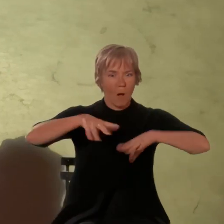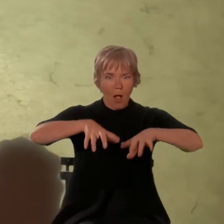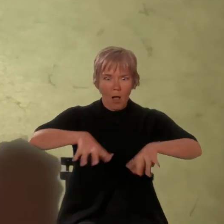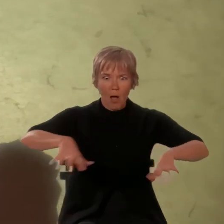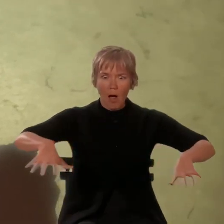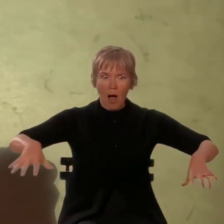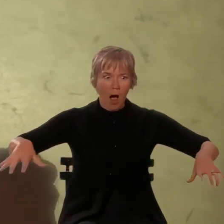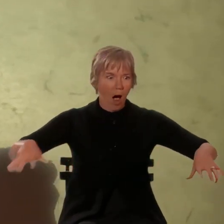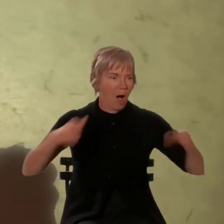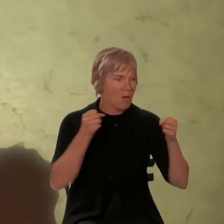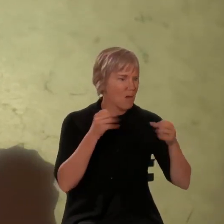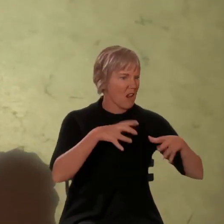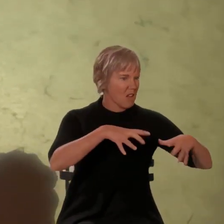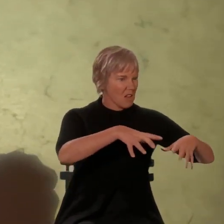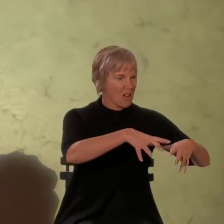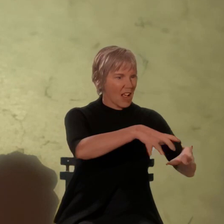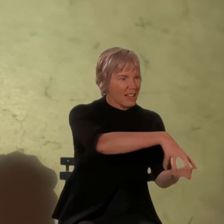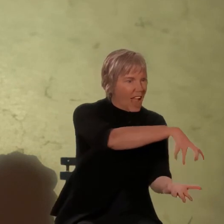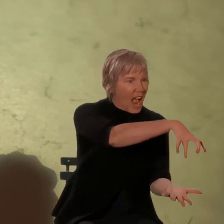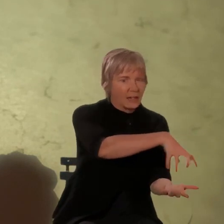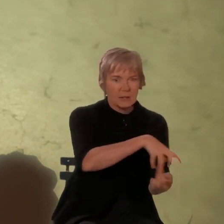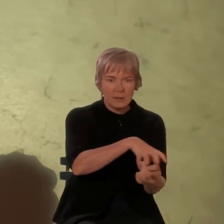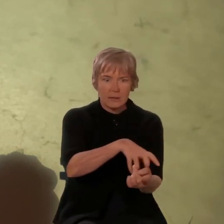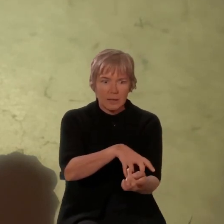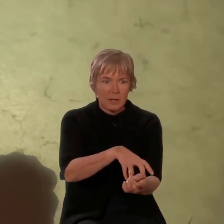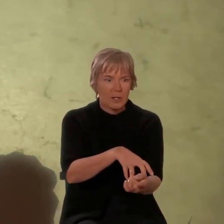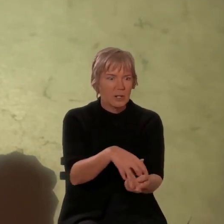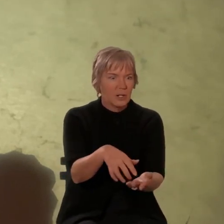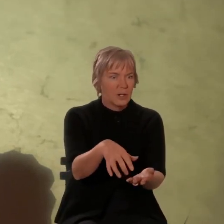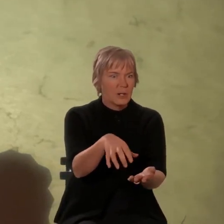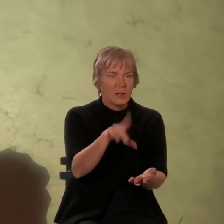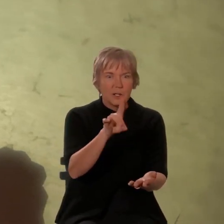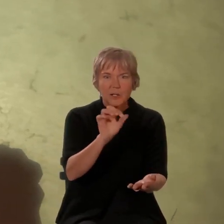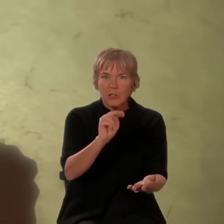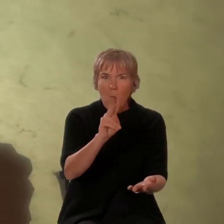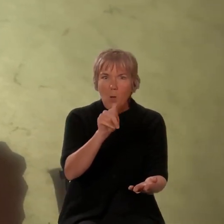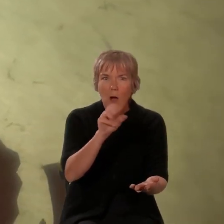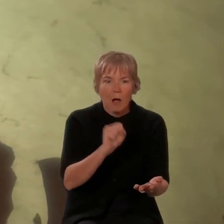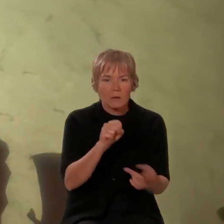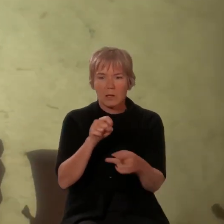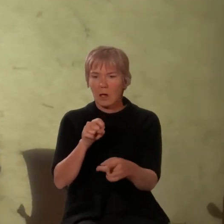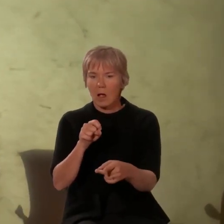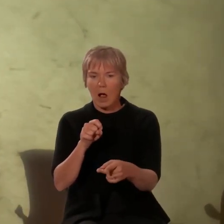were platters of cakes, trays of doughy donuts, crumbling crullers, sweet cakes,